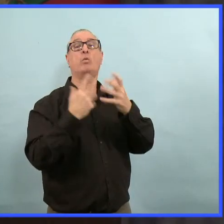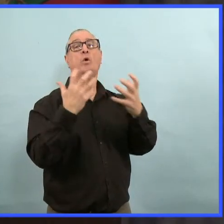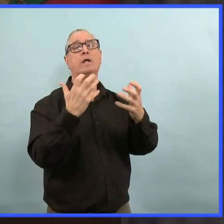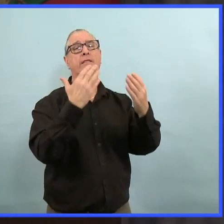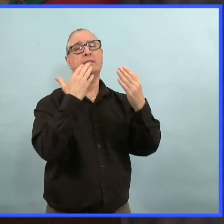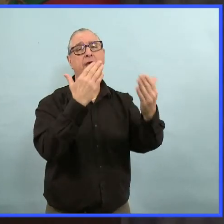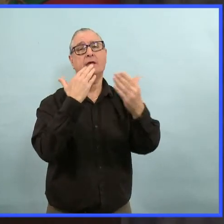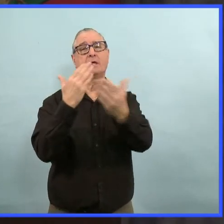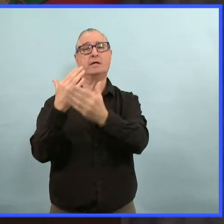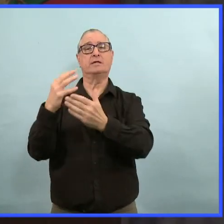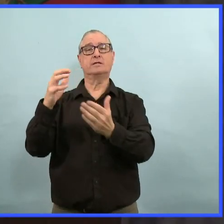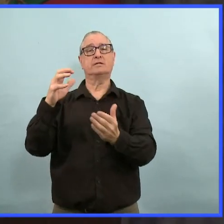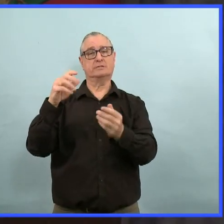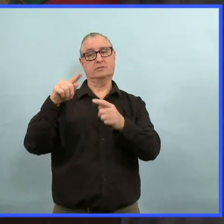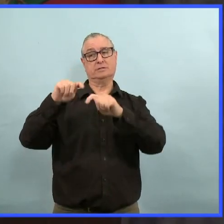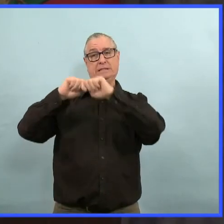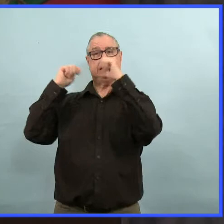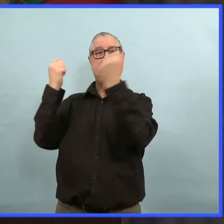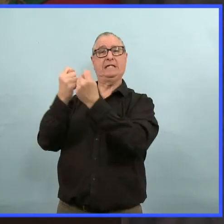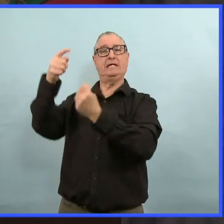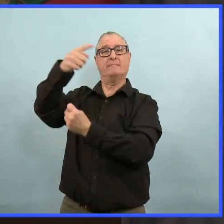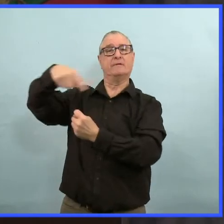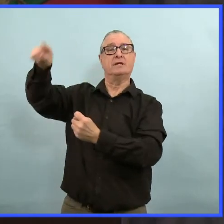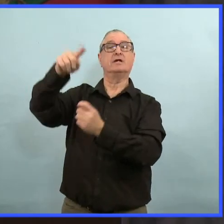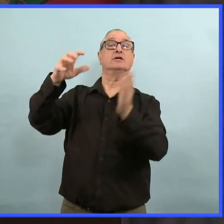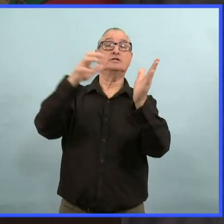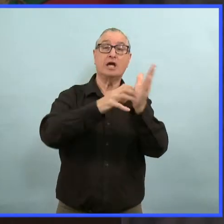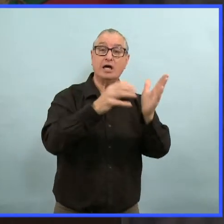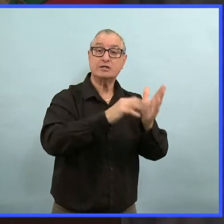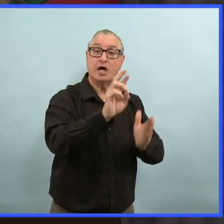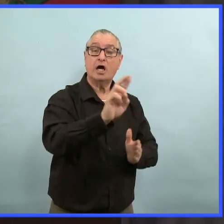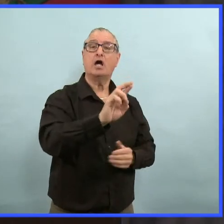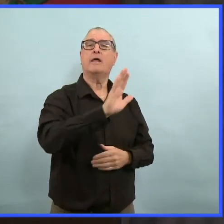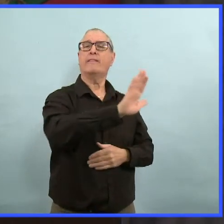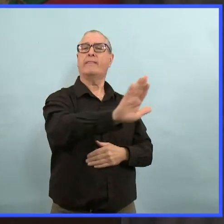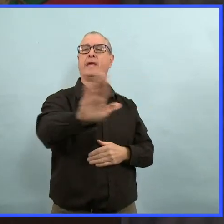including dr rusin for the incredible work that they have done over the past two years in terms of